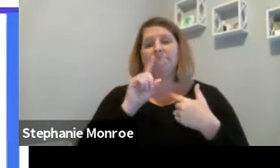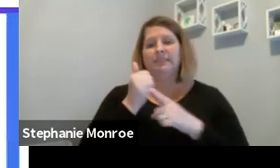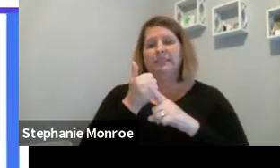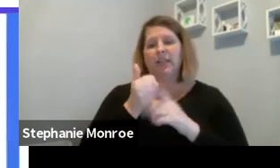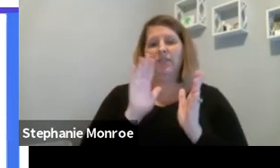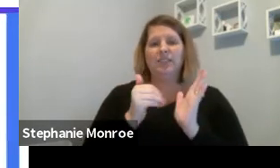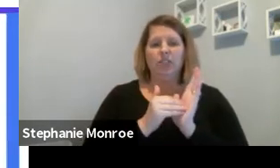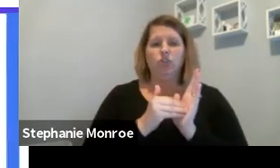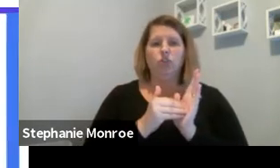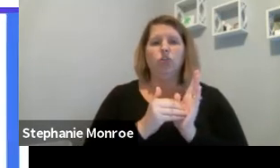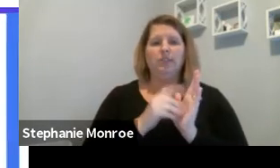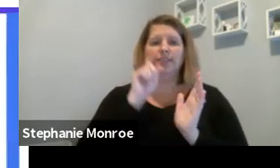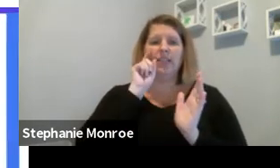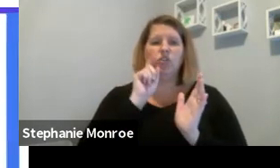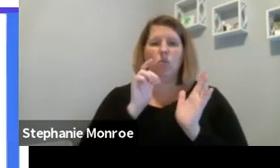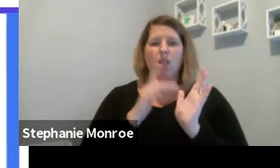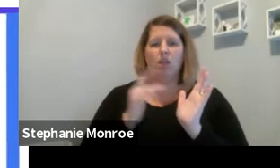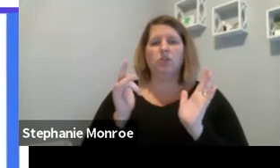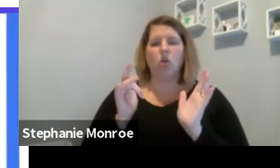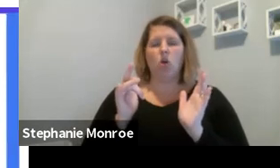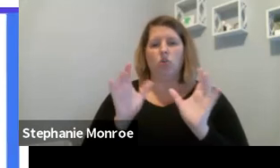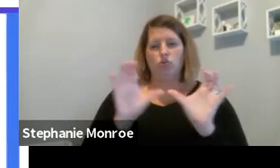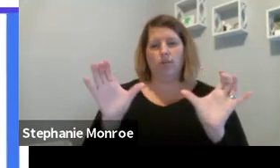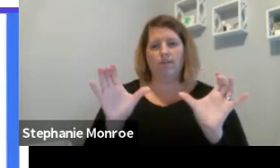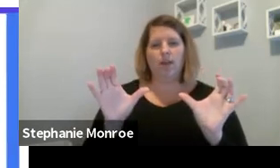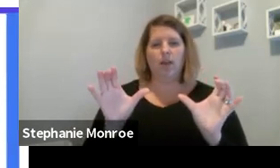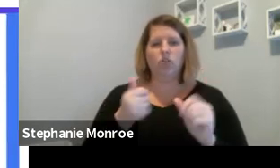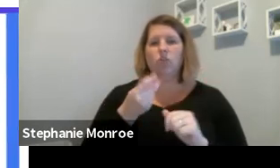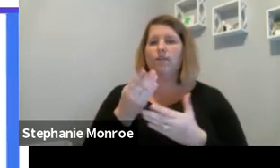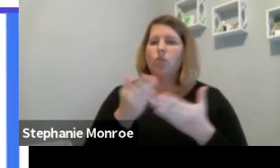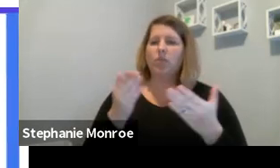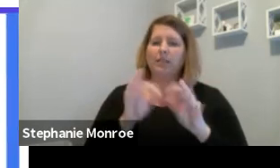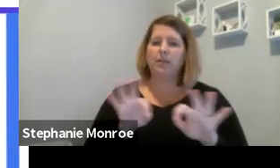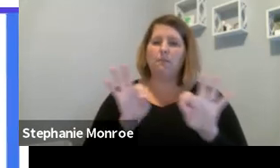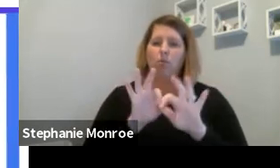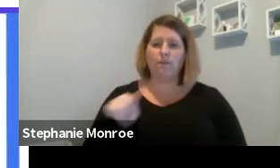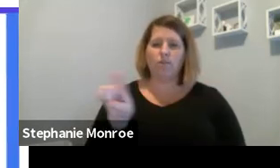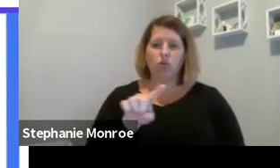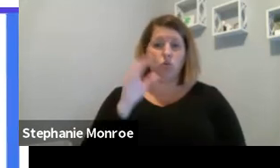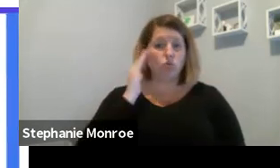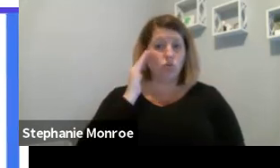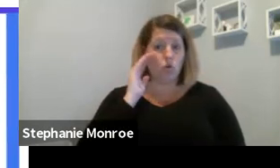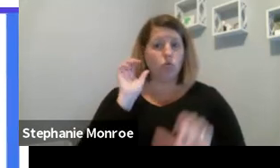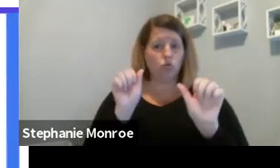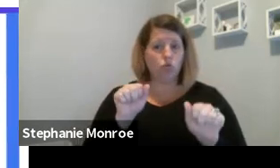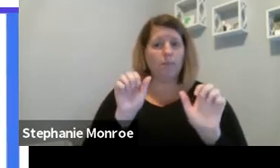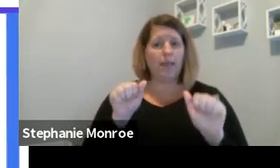There's a couple of things that it's important for you to know, so you can be able to share it with anyone